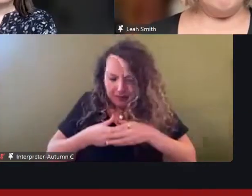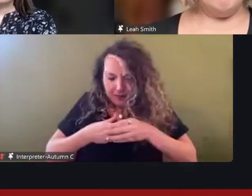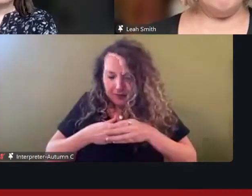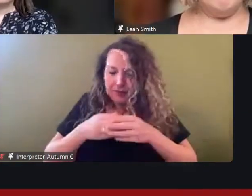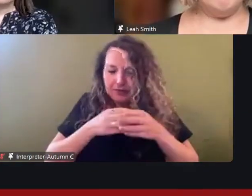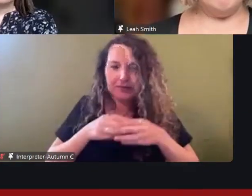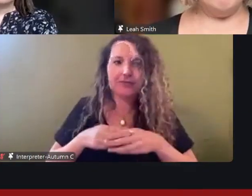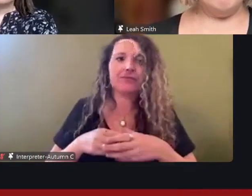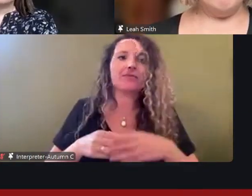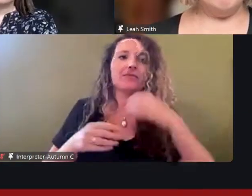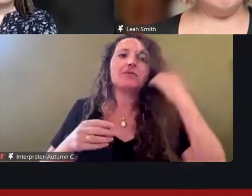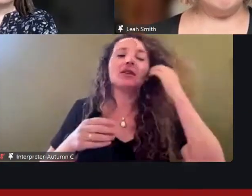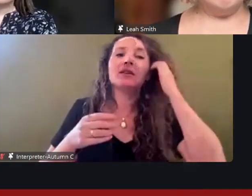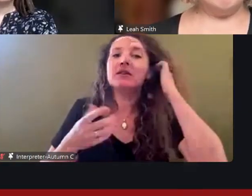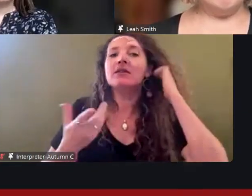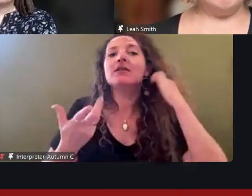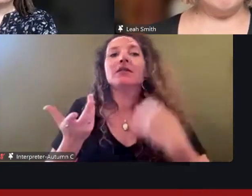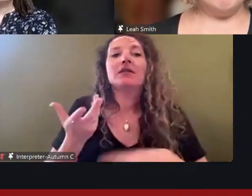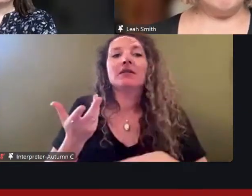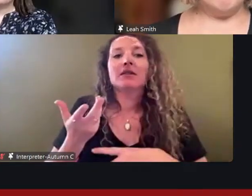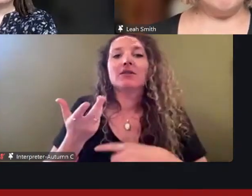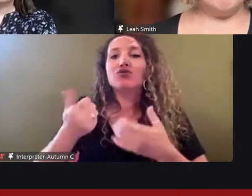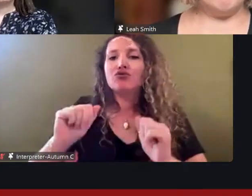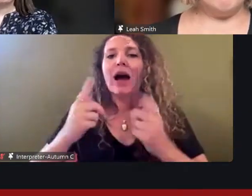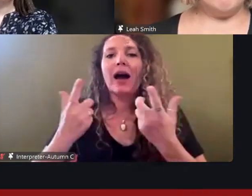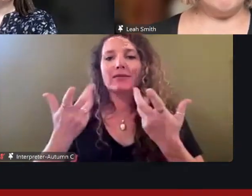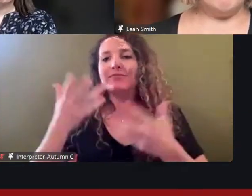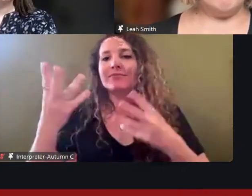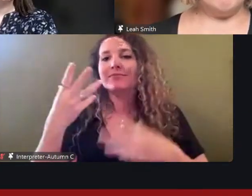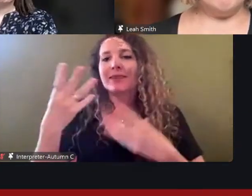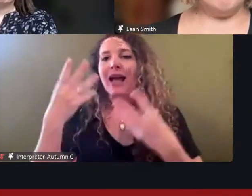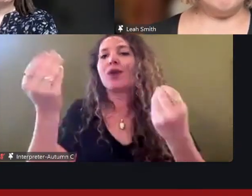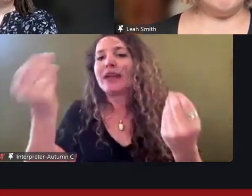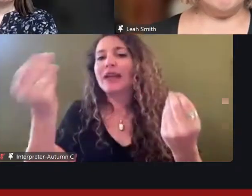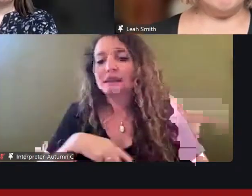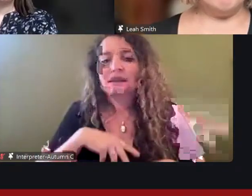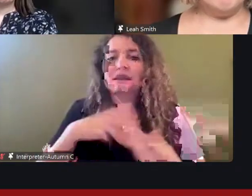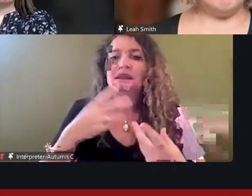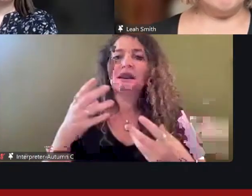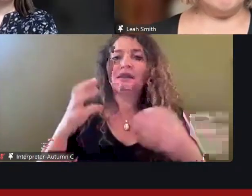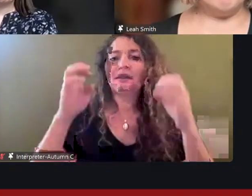for those academics to try to get it out there. It can be hard, but it helps reach a wider audience.